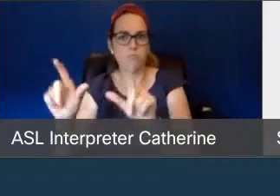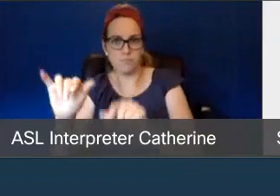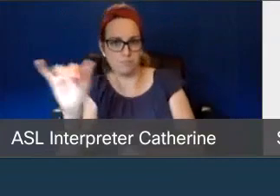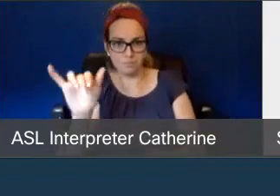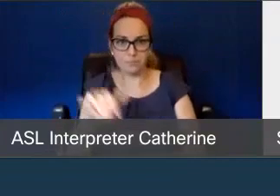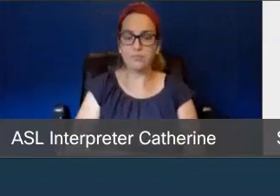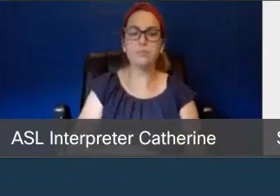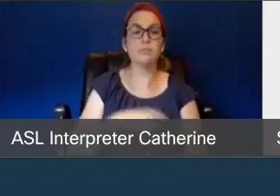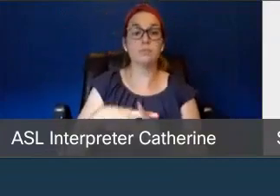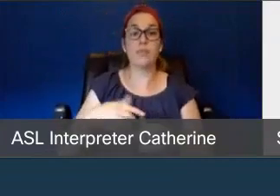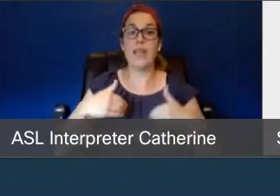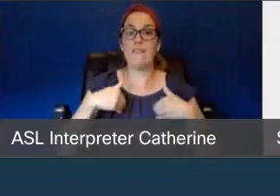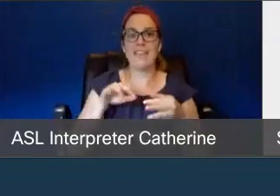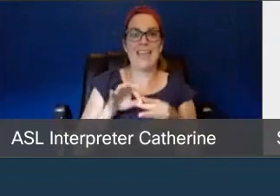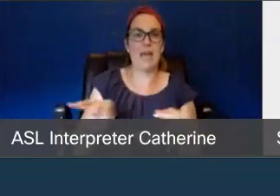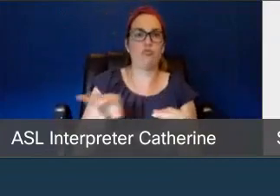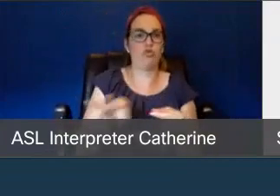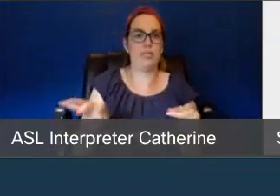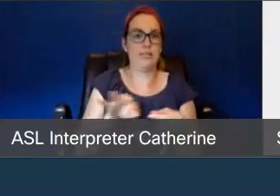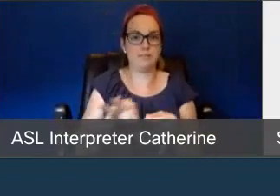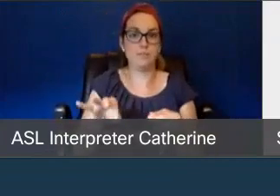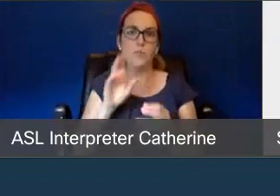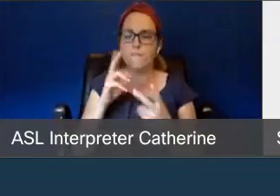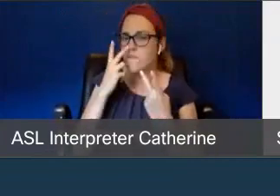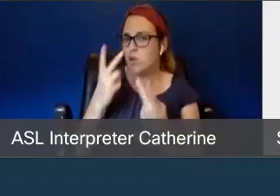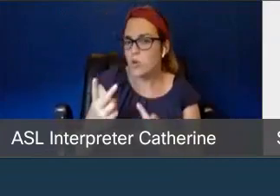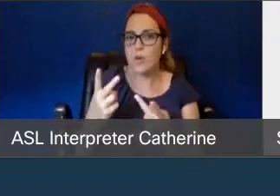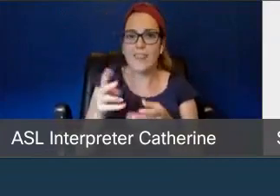To view the live captioning select the accept button